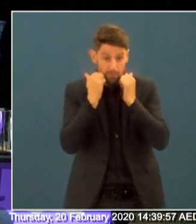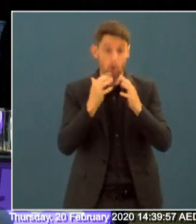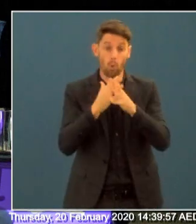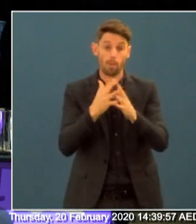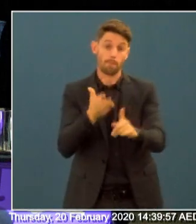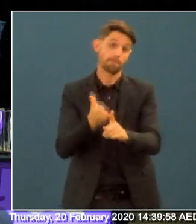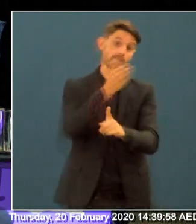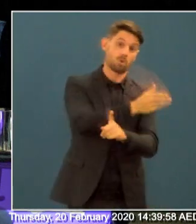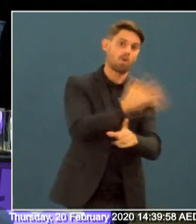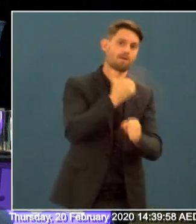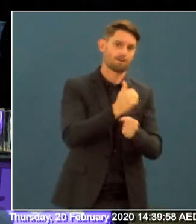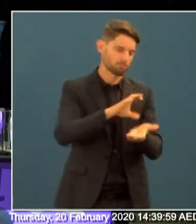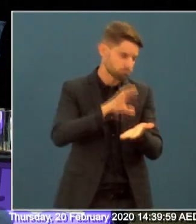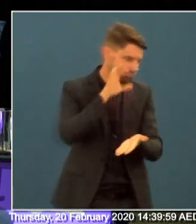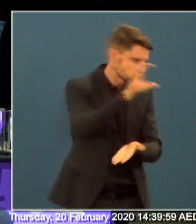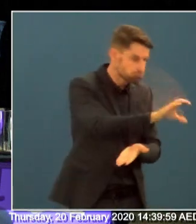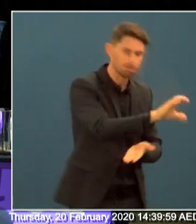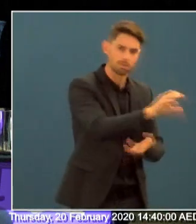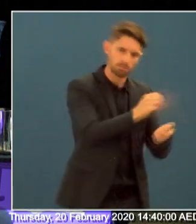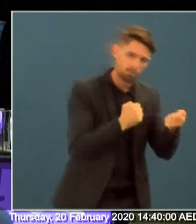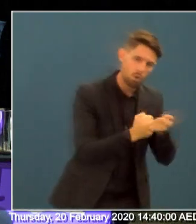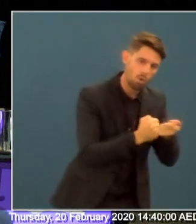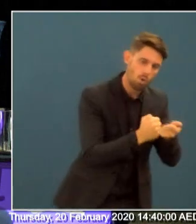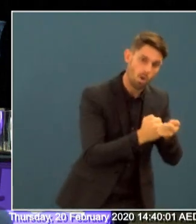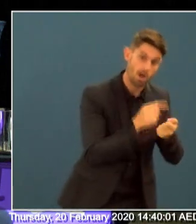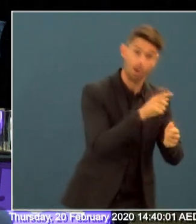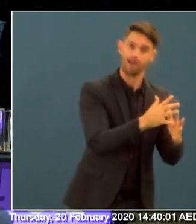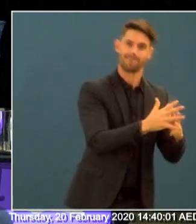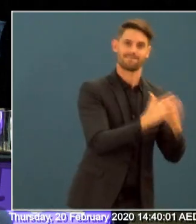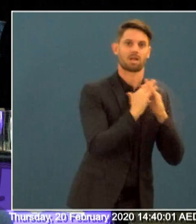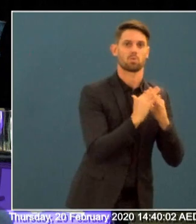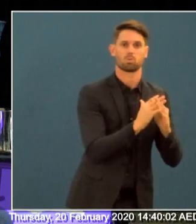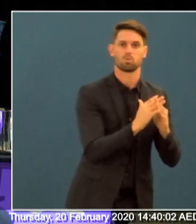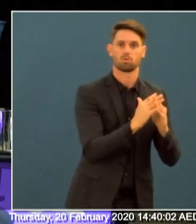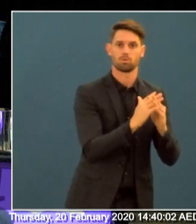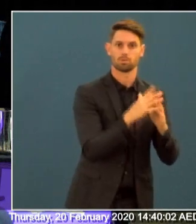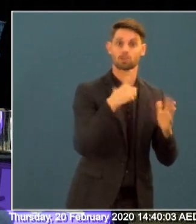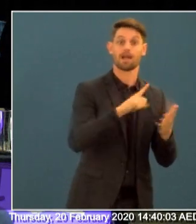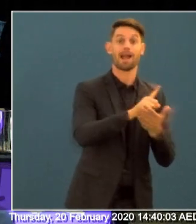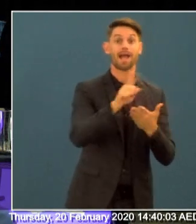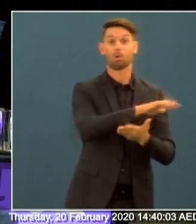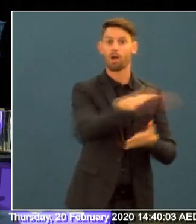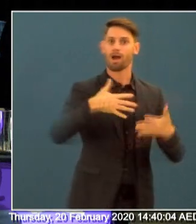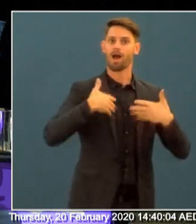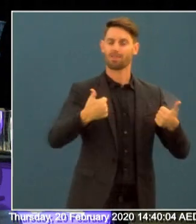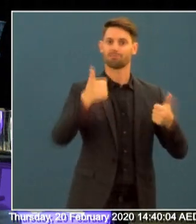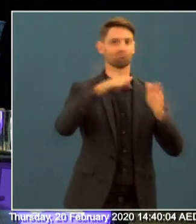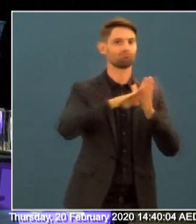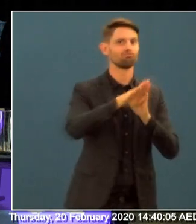early intervention that contributes to better health outcomes for people with disability?